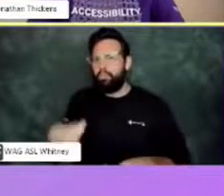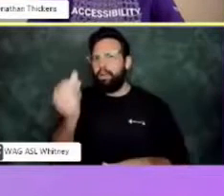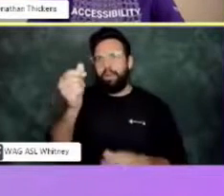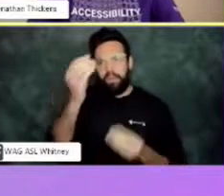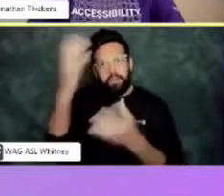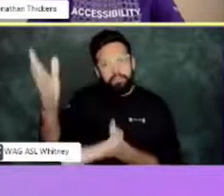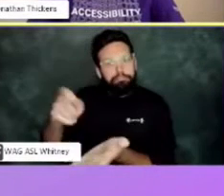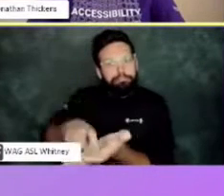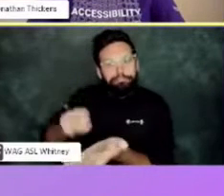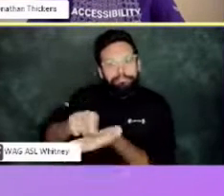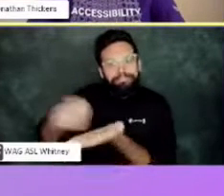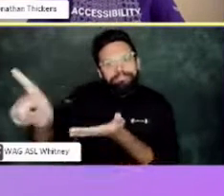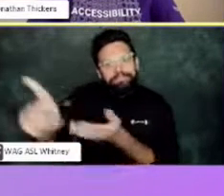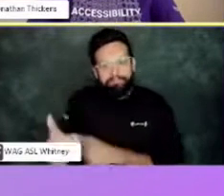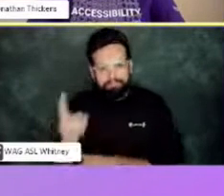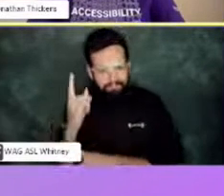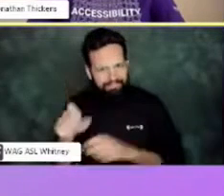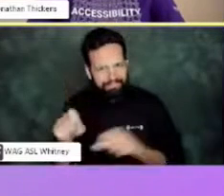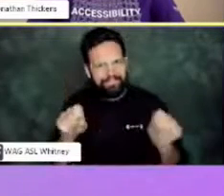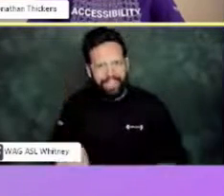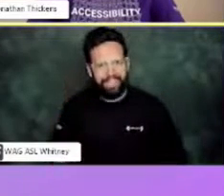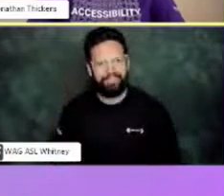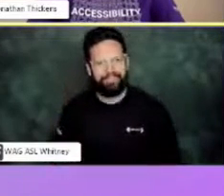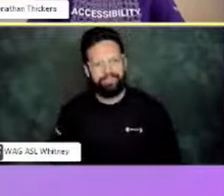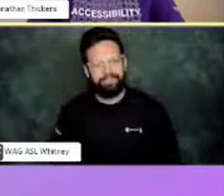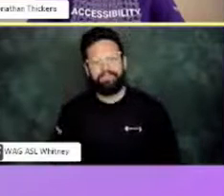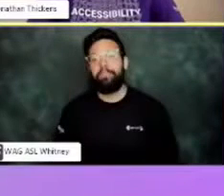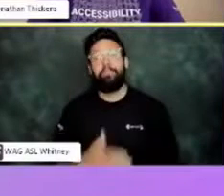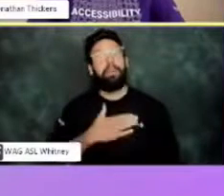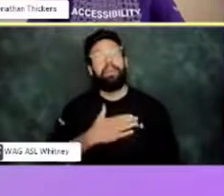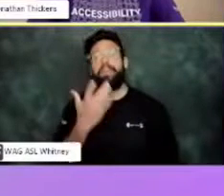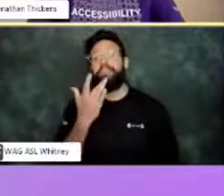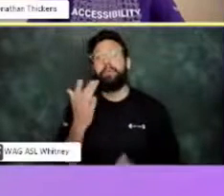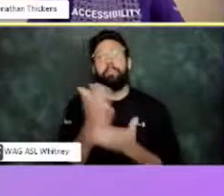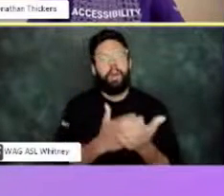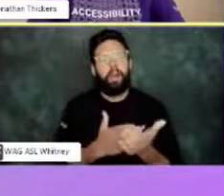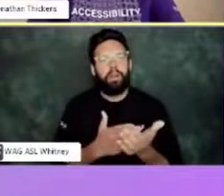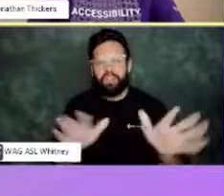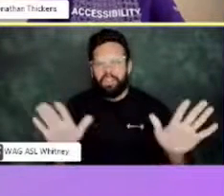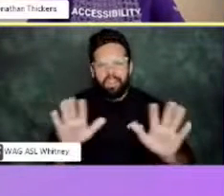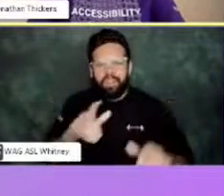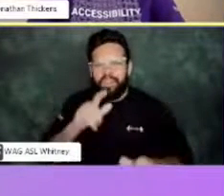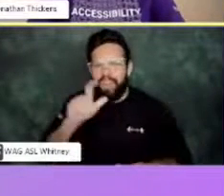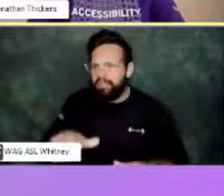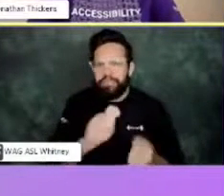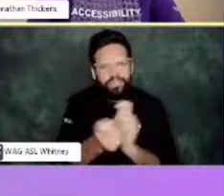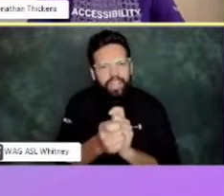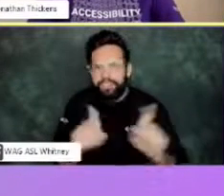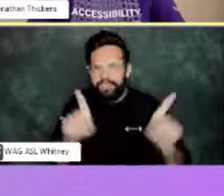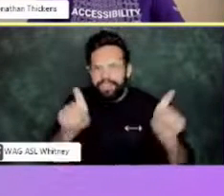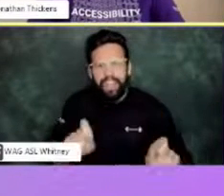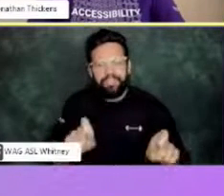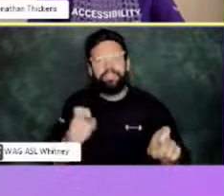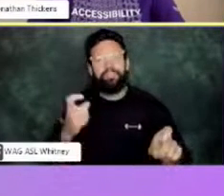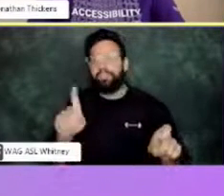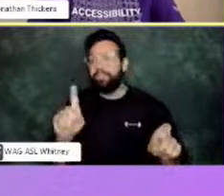One of my favorite parts, this tool integrates without the need for any changes to your tests. Just add a few lines of code to your configuration